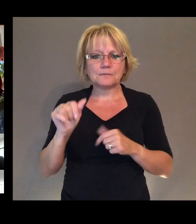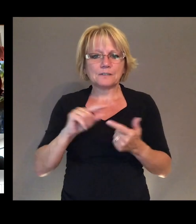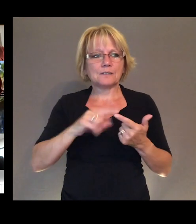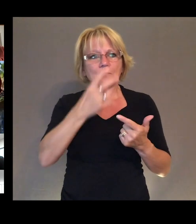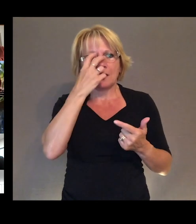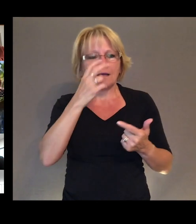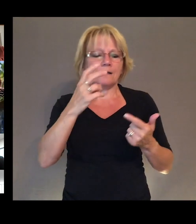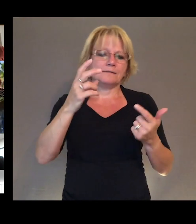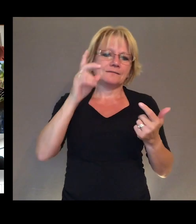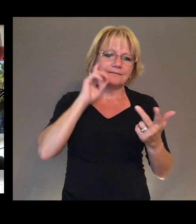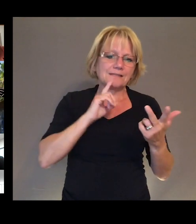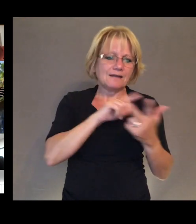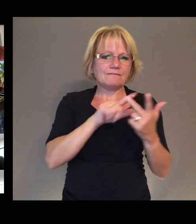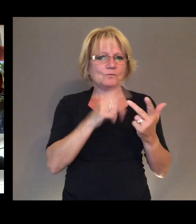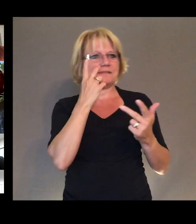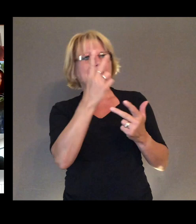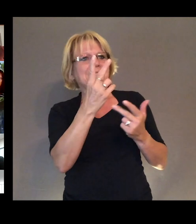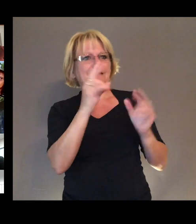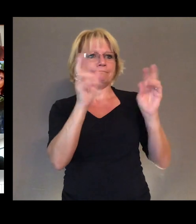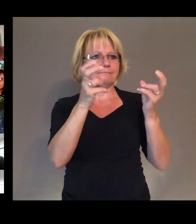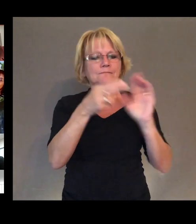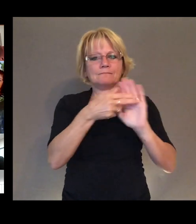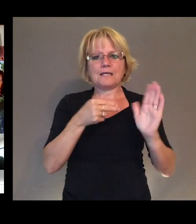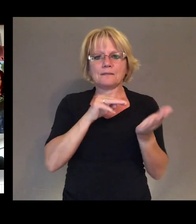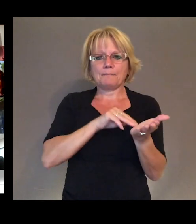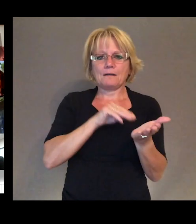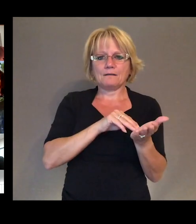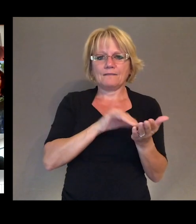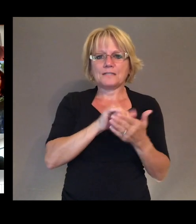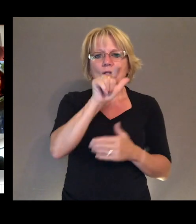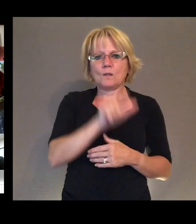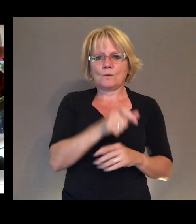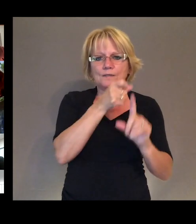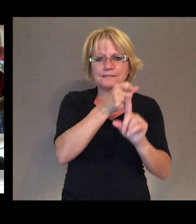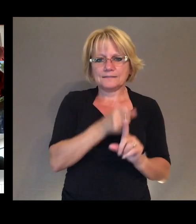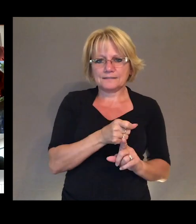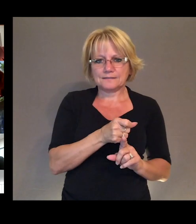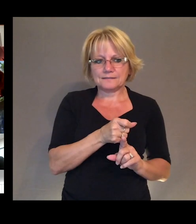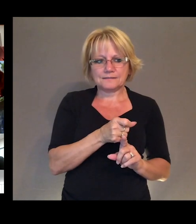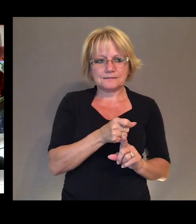you can perceive that as a medicalized disability, those are called low incidents. Black indigenous and people of color are over-represented